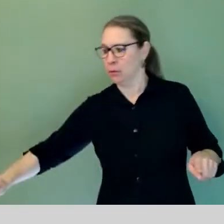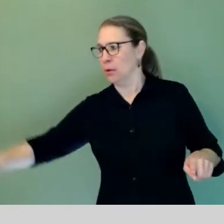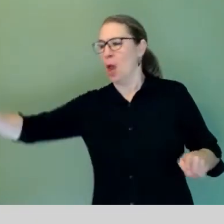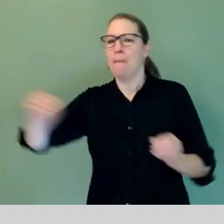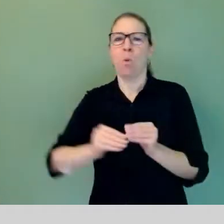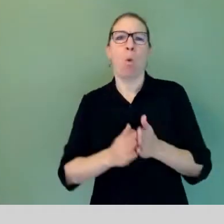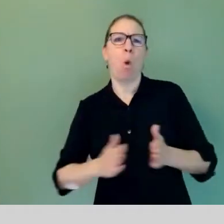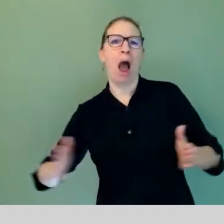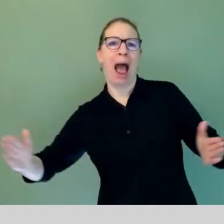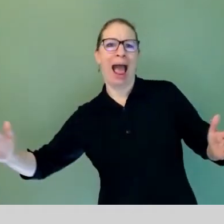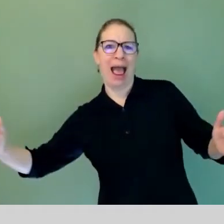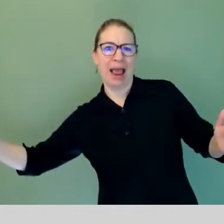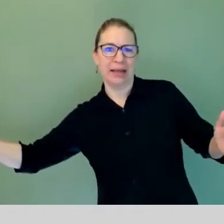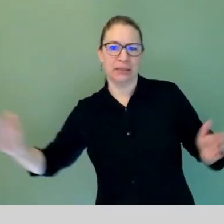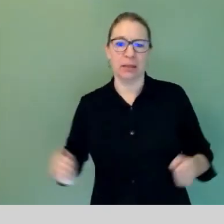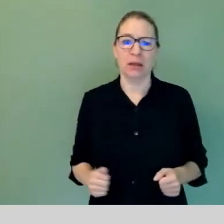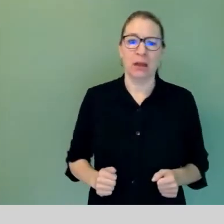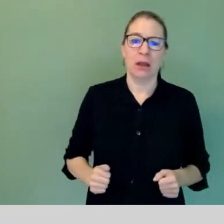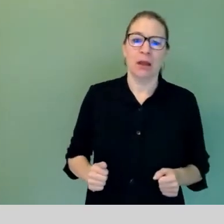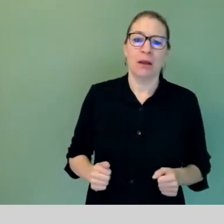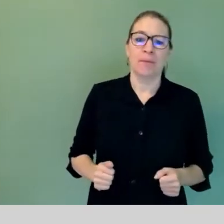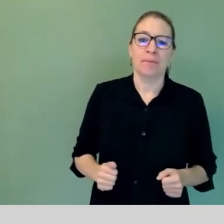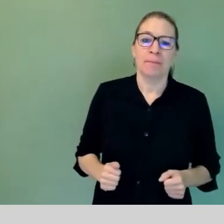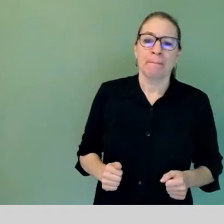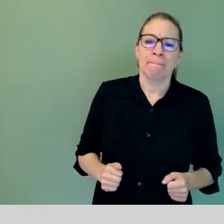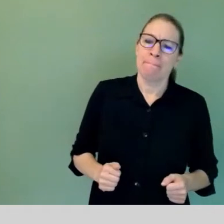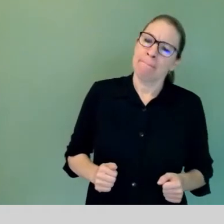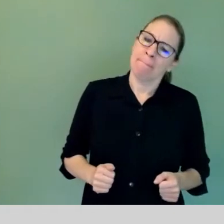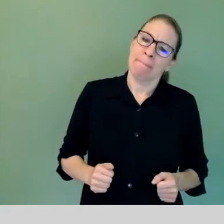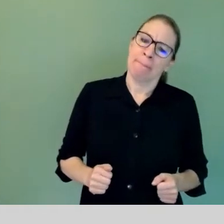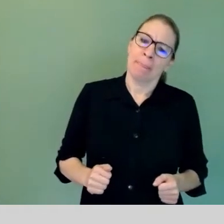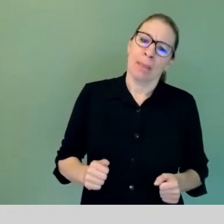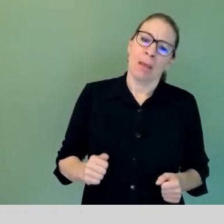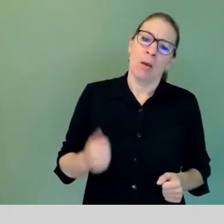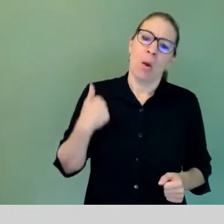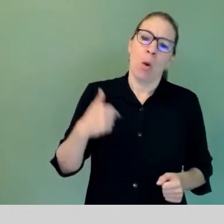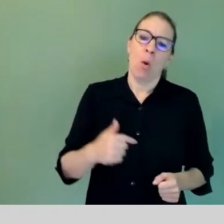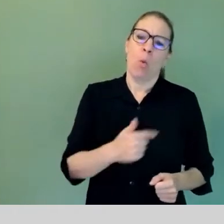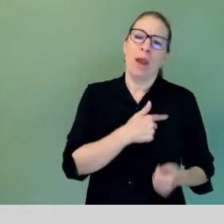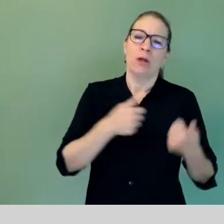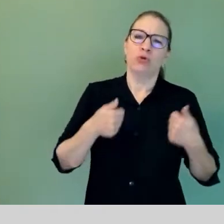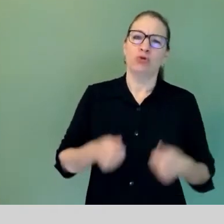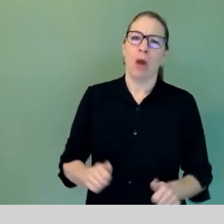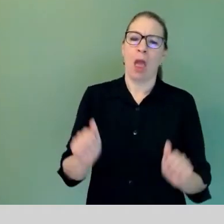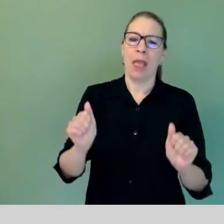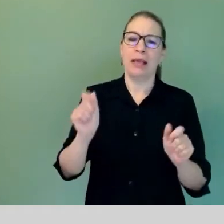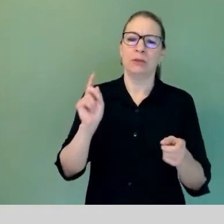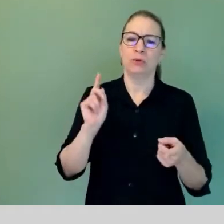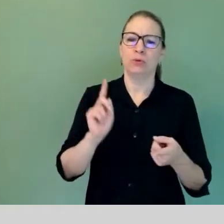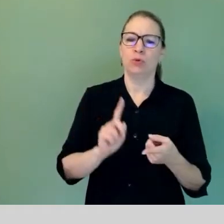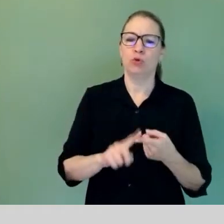And it's known that audio gets less frequent. It's selective beyond one kilohertz. So that's why, you know, we are trying